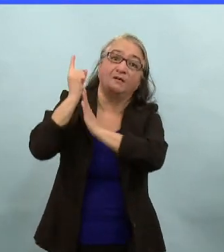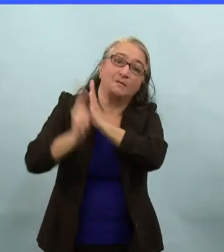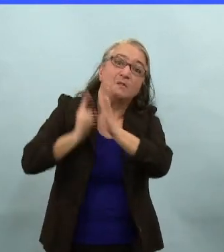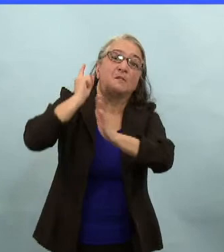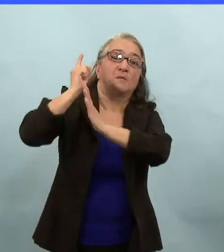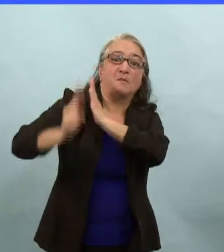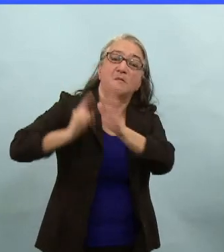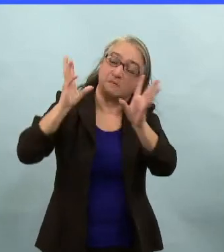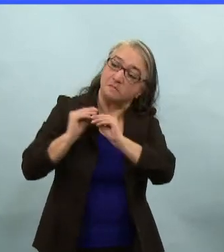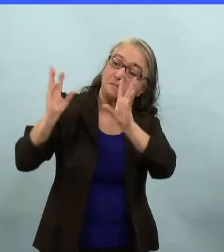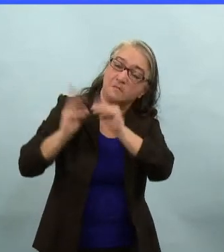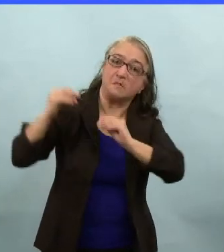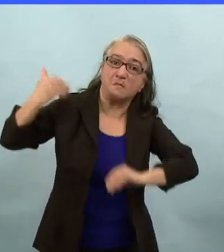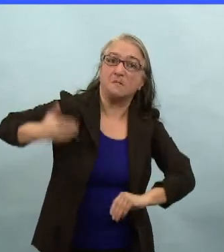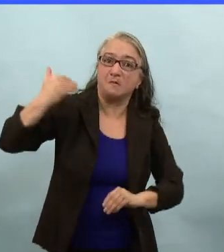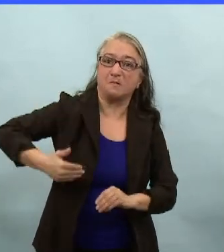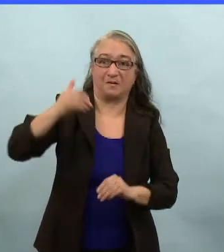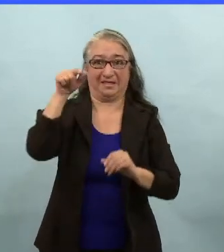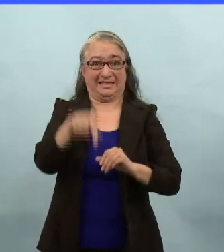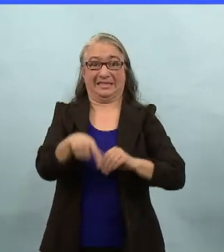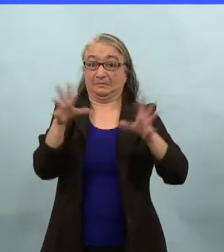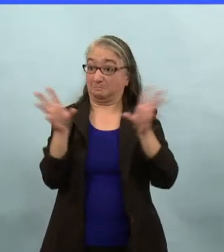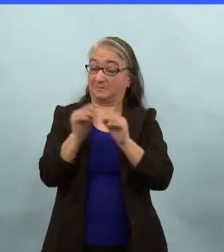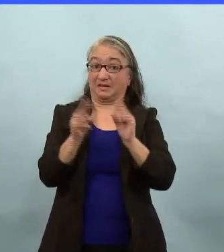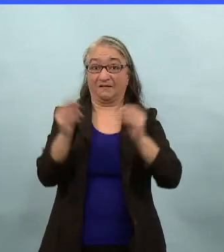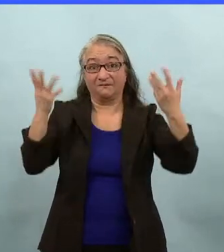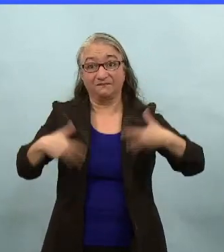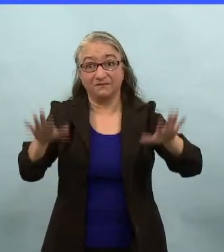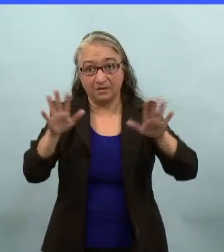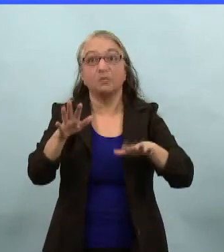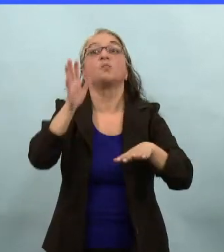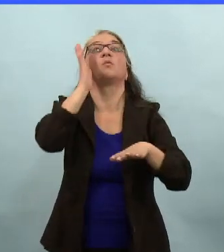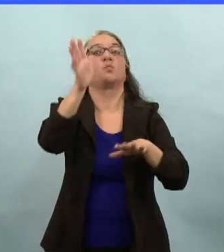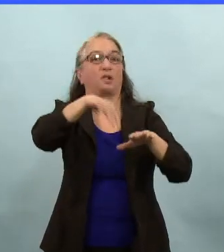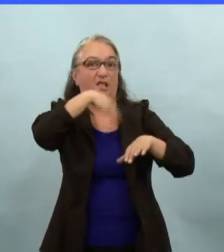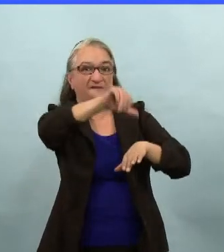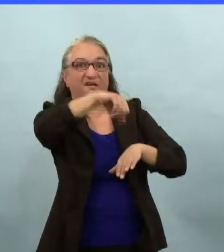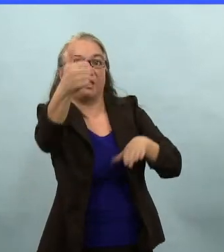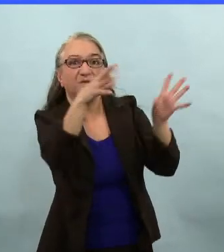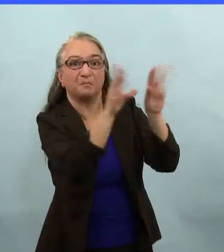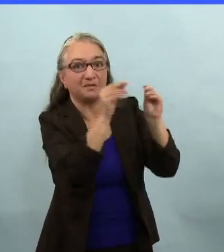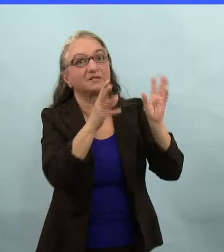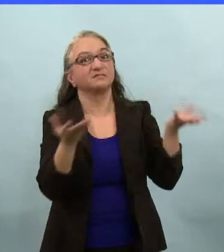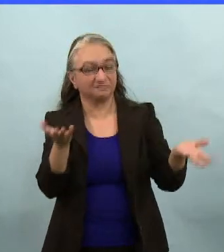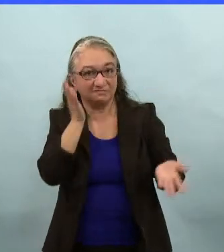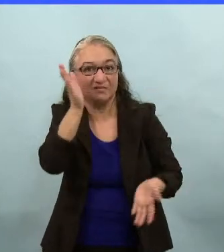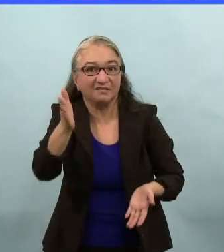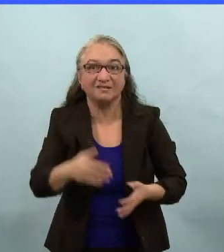another meeting and so that is why we have this recharge your immunity campaign that has gone